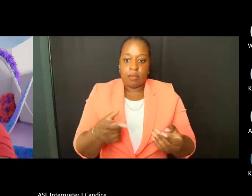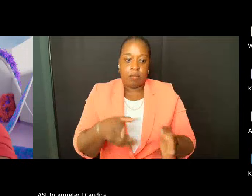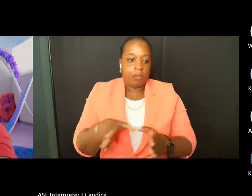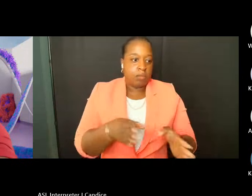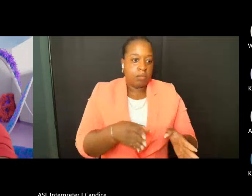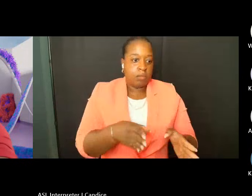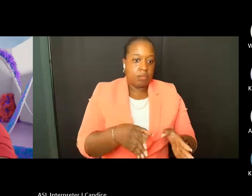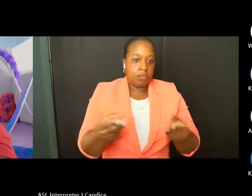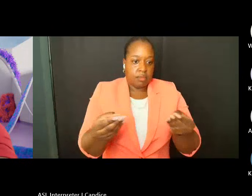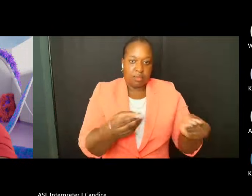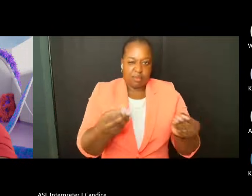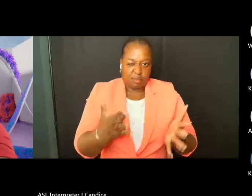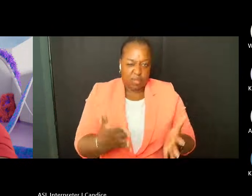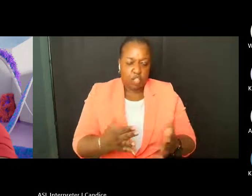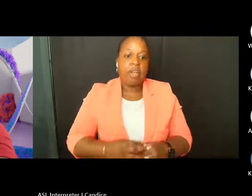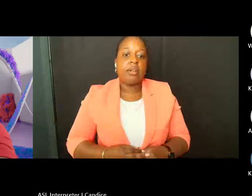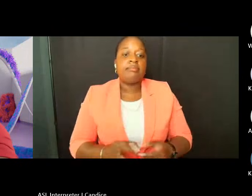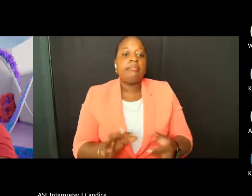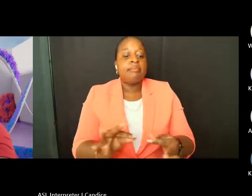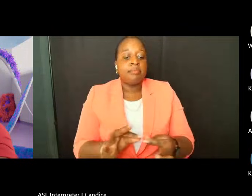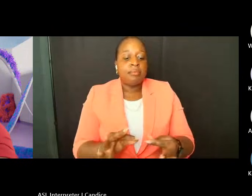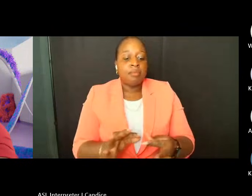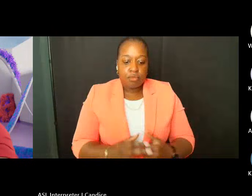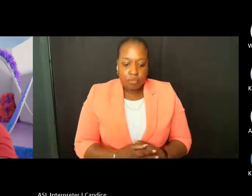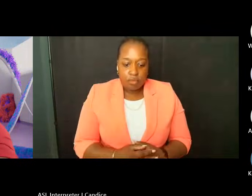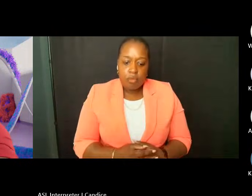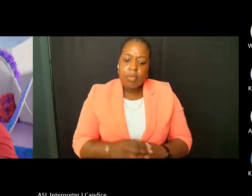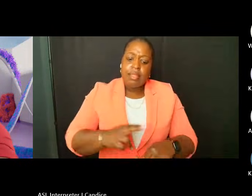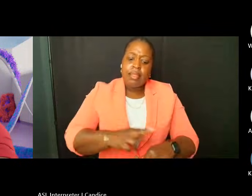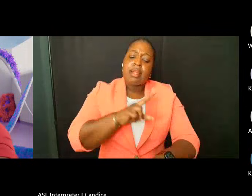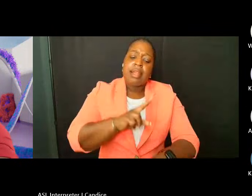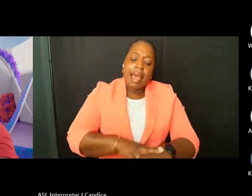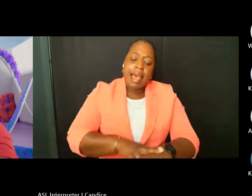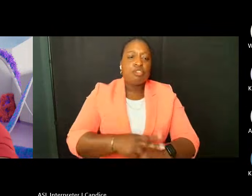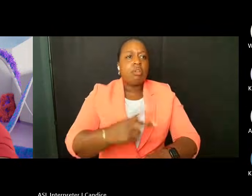necessary tension here, right, particularly for serious life threatening diseases, for which